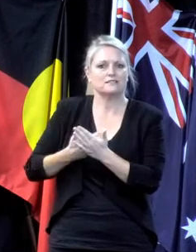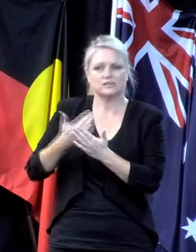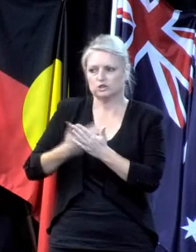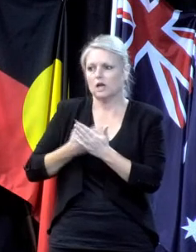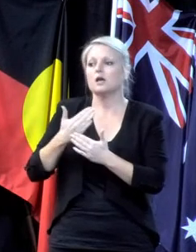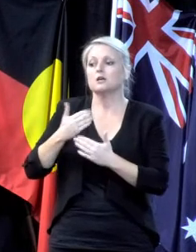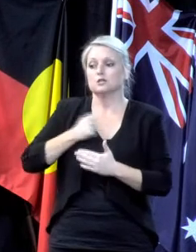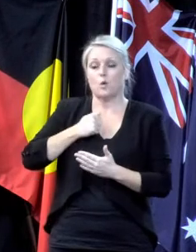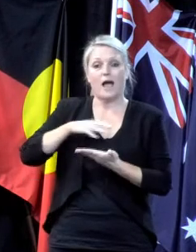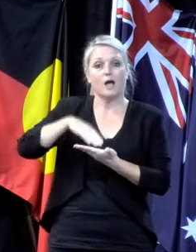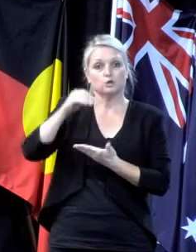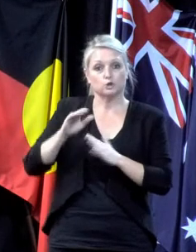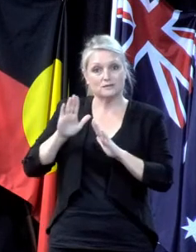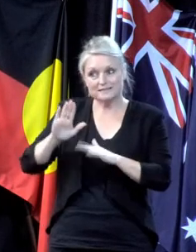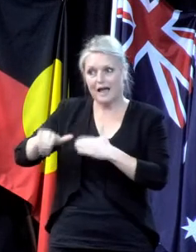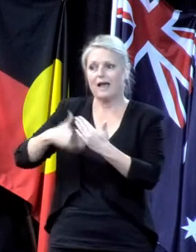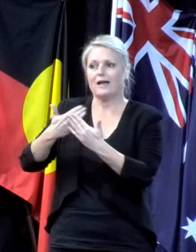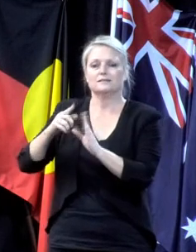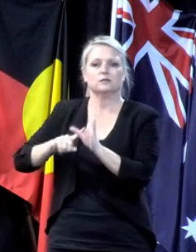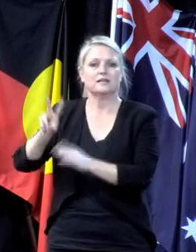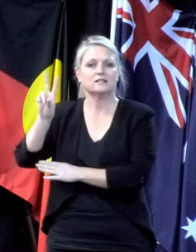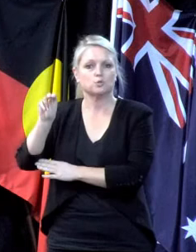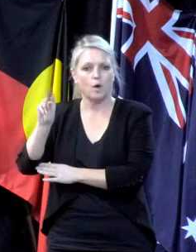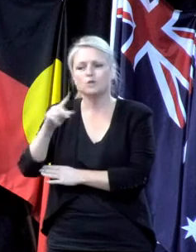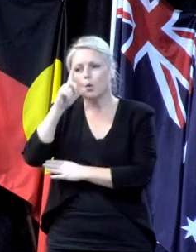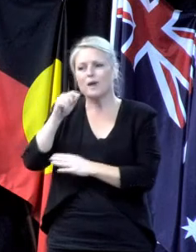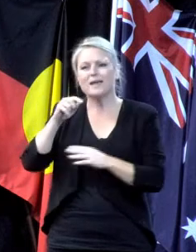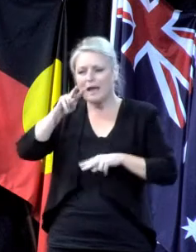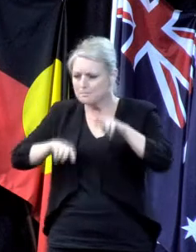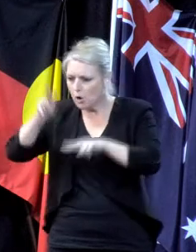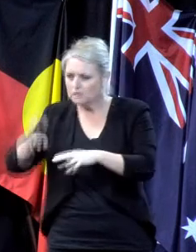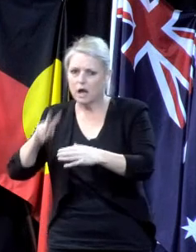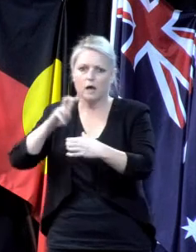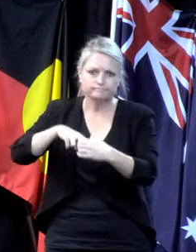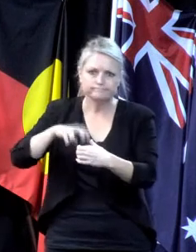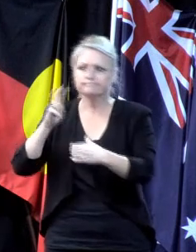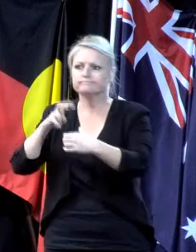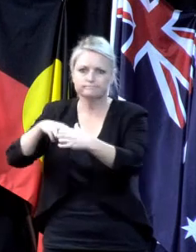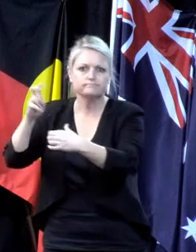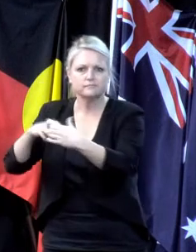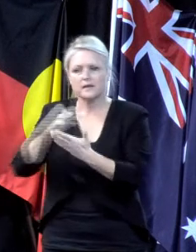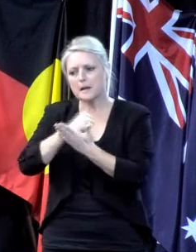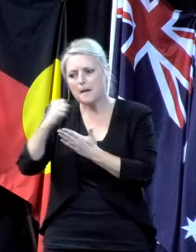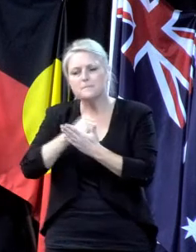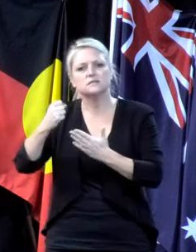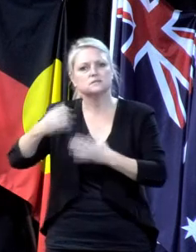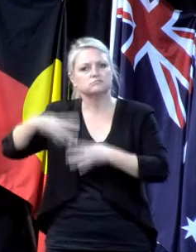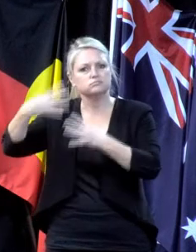So we track attendance and retention rates as well. How have they varied over the last few years? There’s a continual improvement...